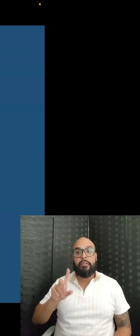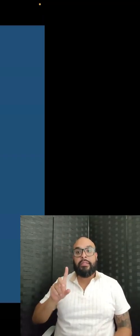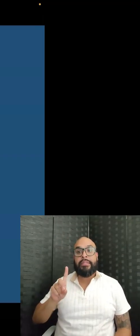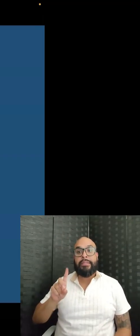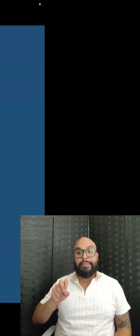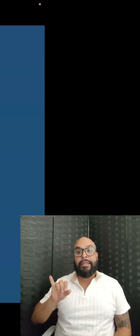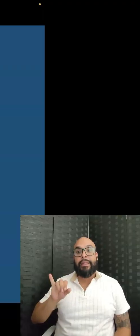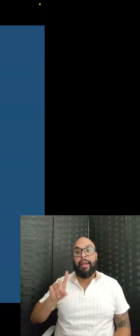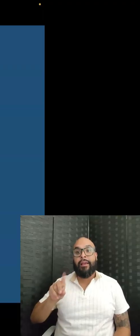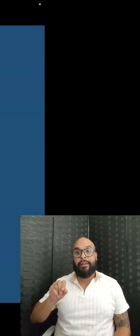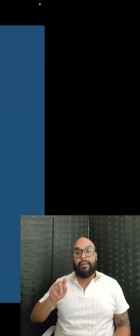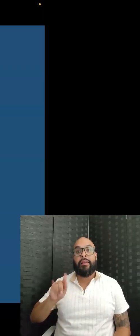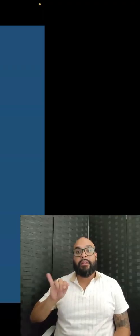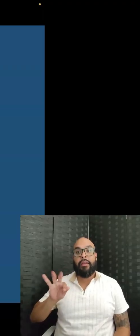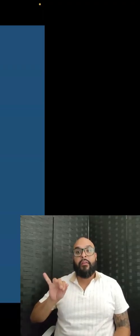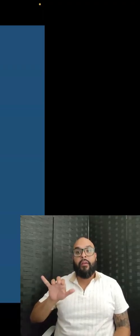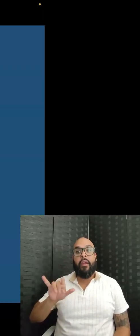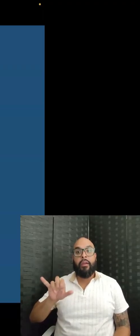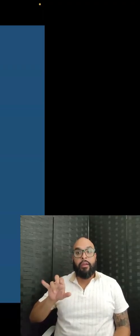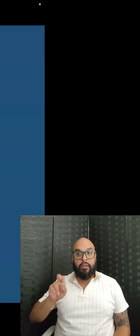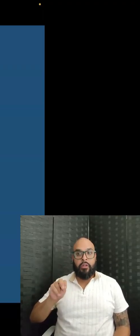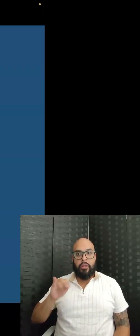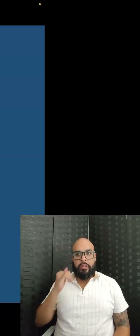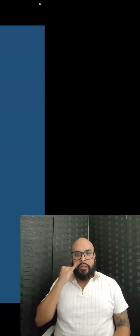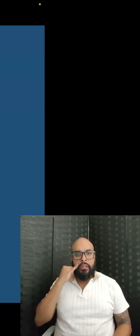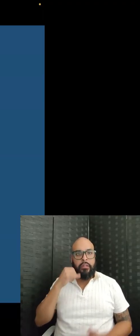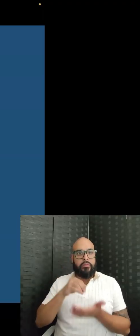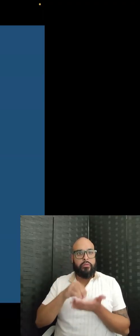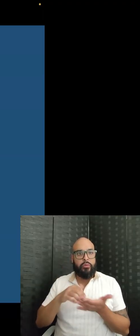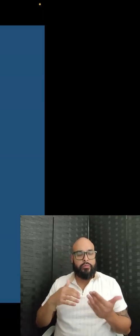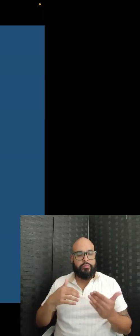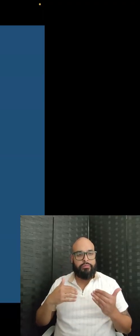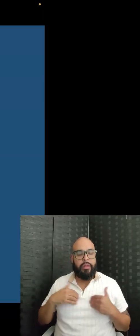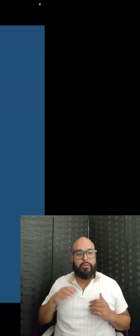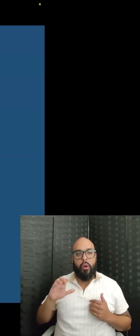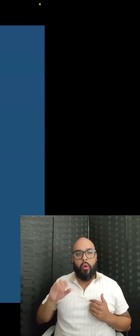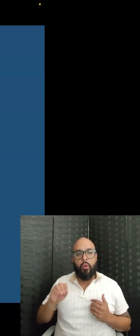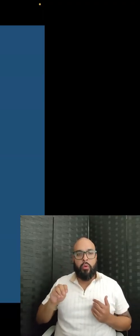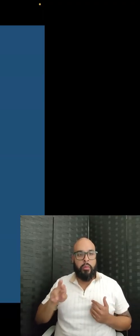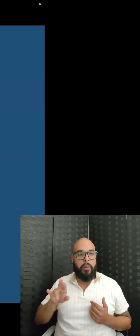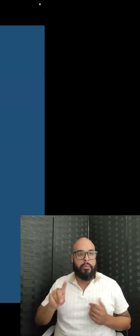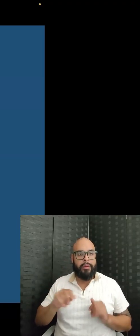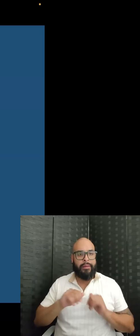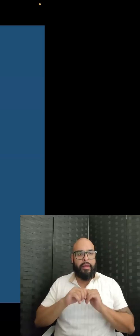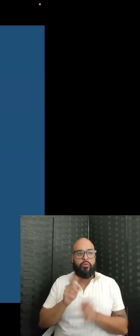But how do we correctly identify students when we know we need to do it? How do we do that?